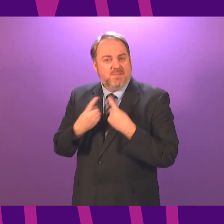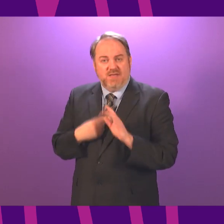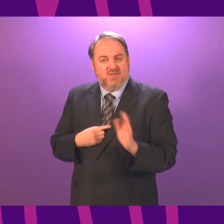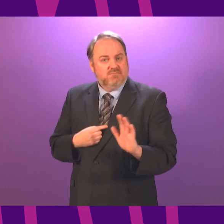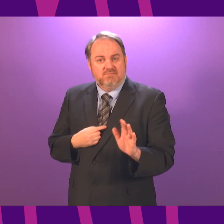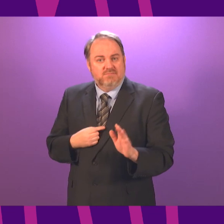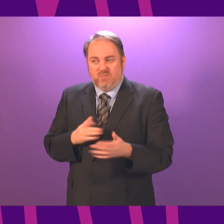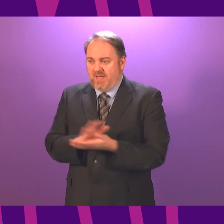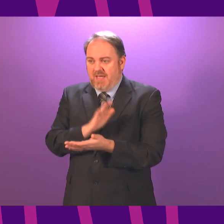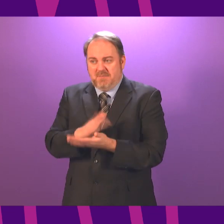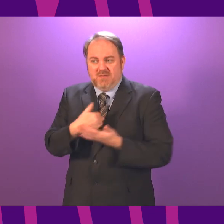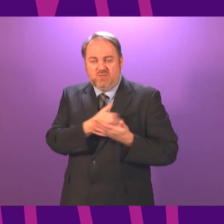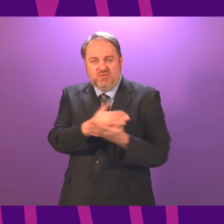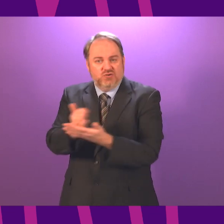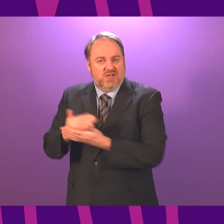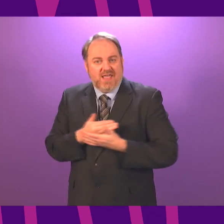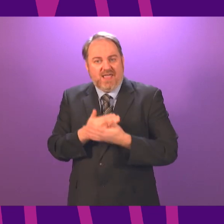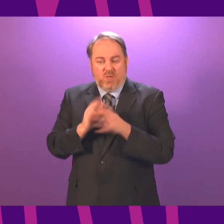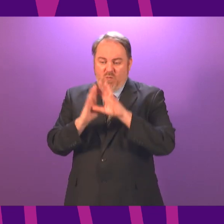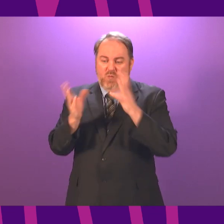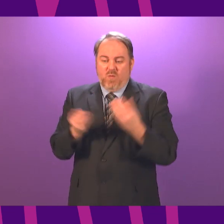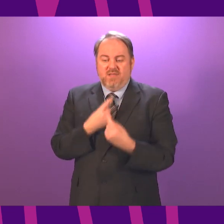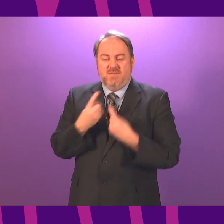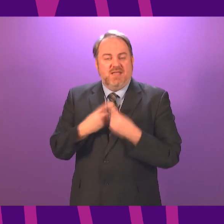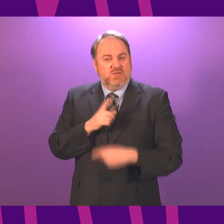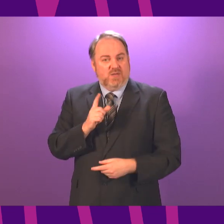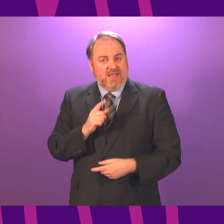me to make sure that, first and foremost, we conduct the vaccination programme with the